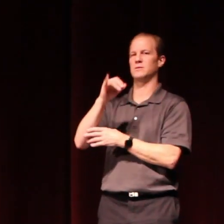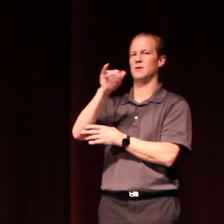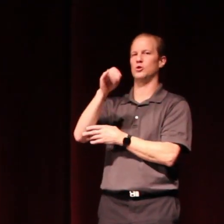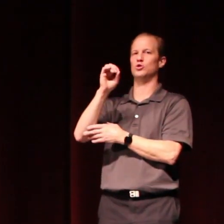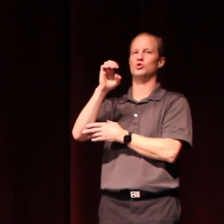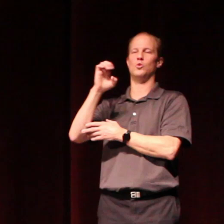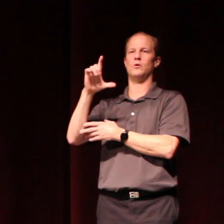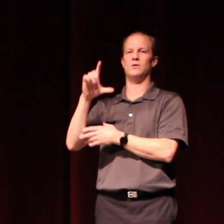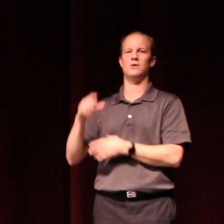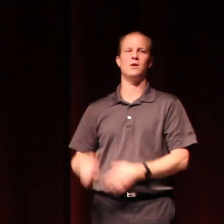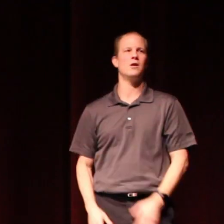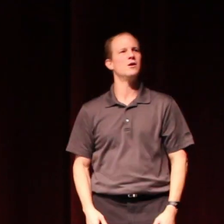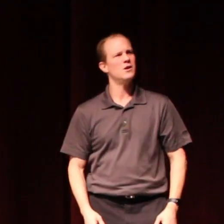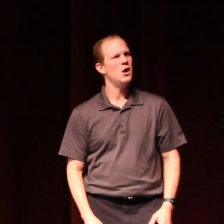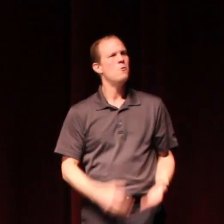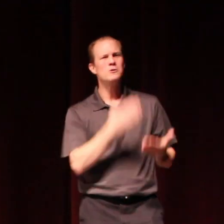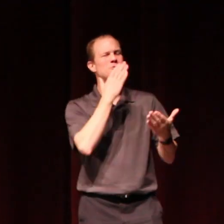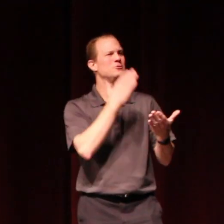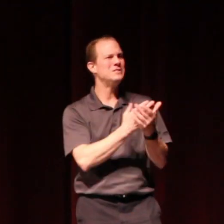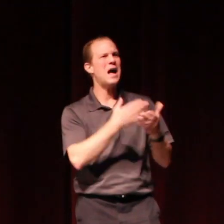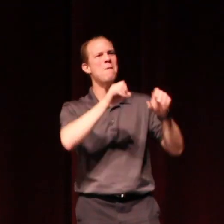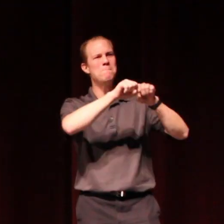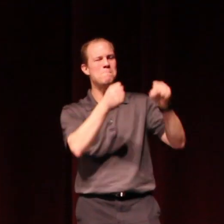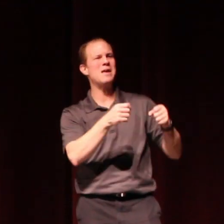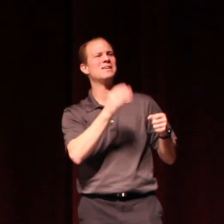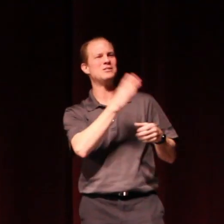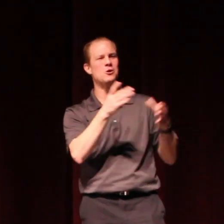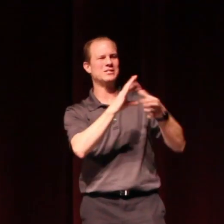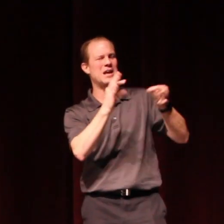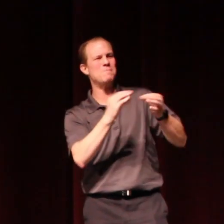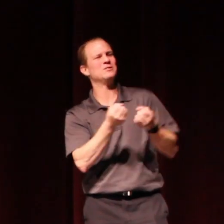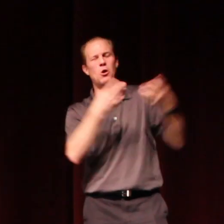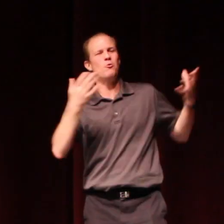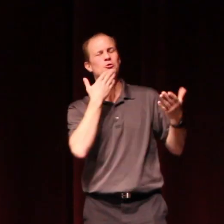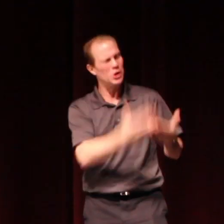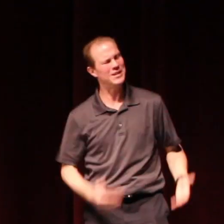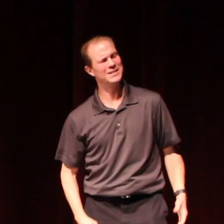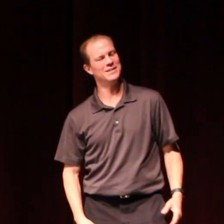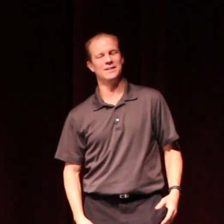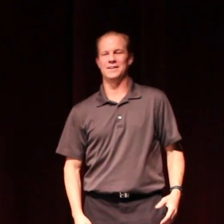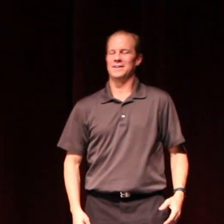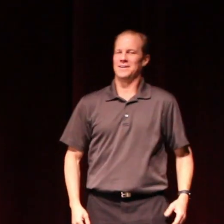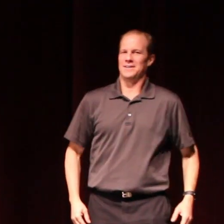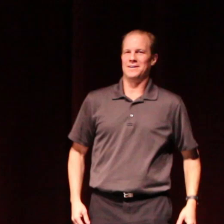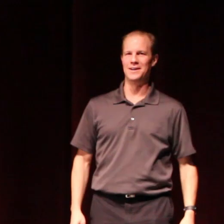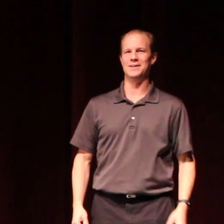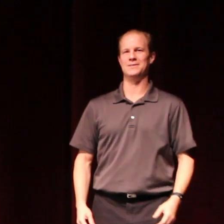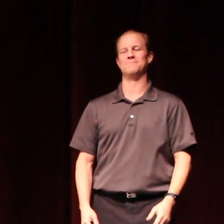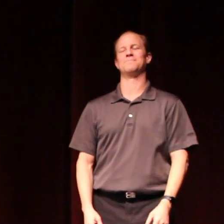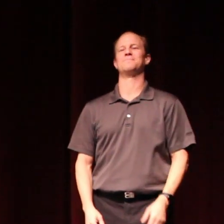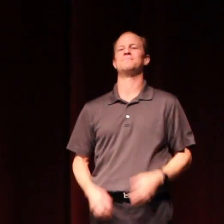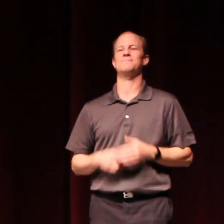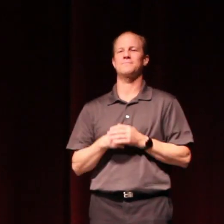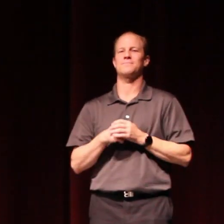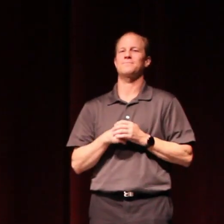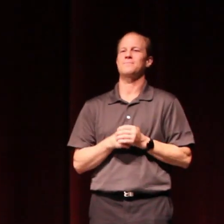Would you quit making your closing and opening statement so good Duane? I have a